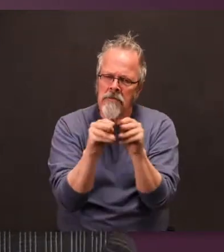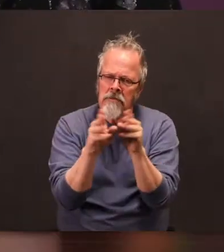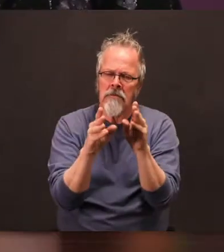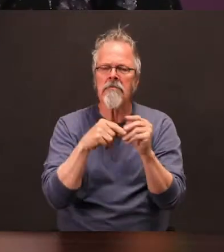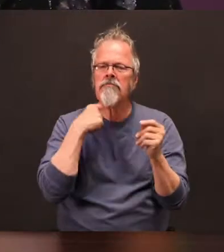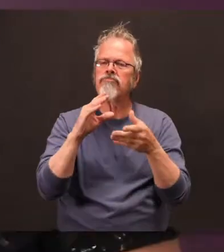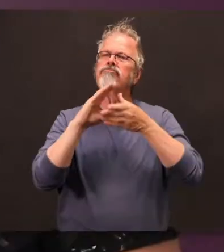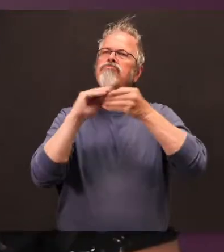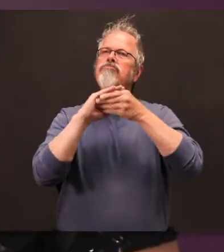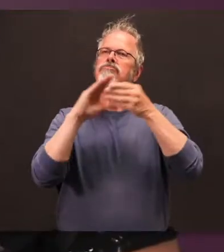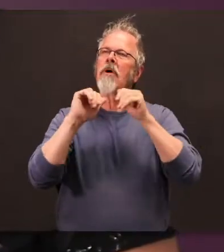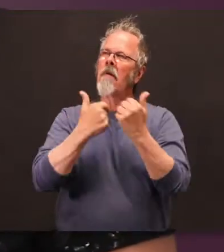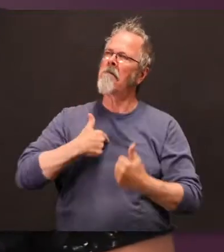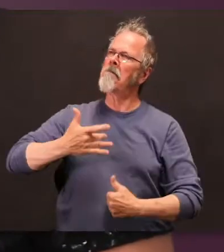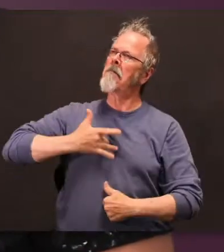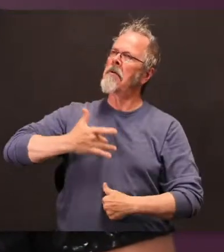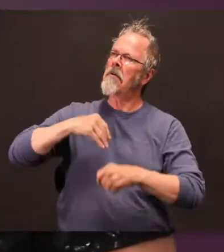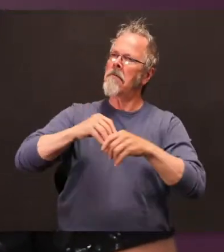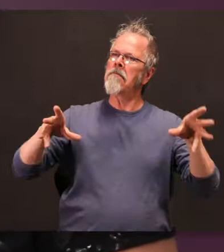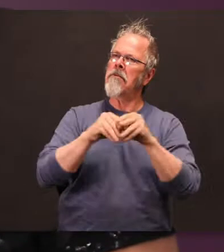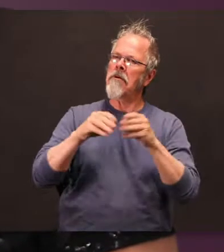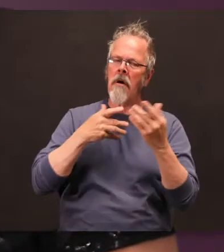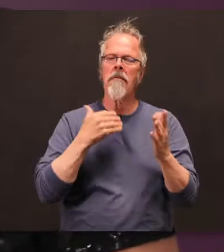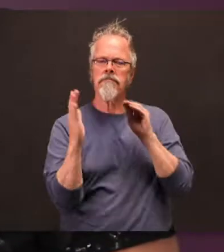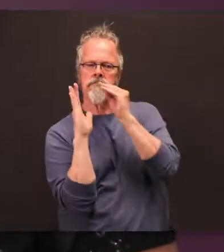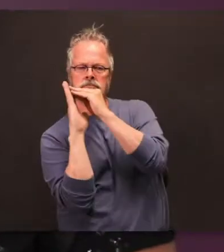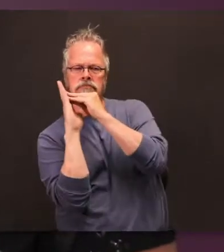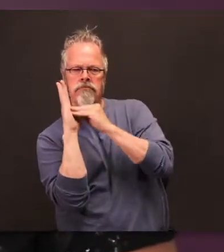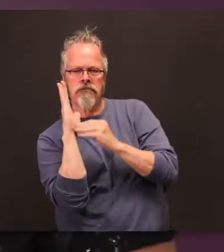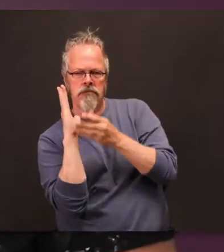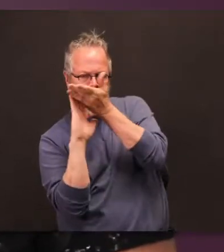It means speaking up for what you want to talk about,